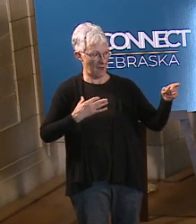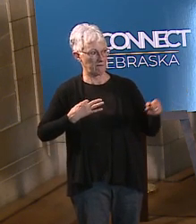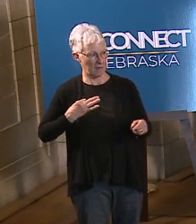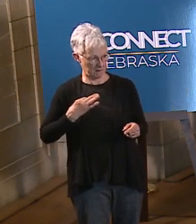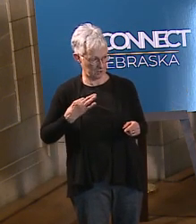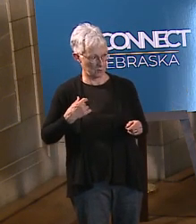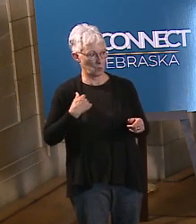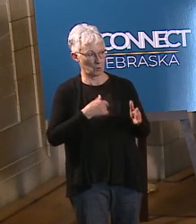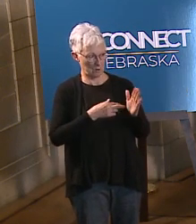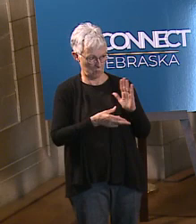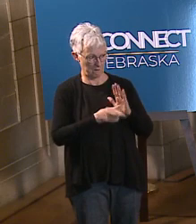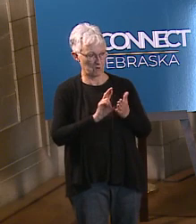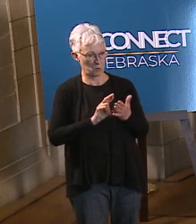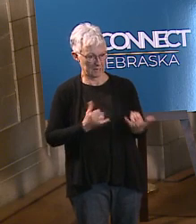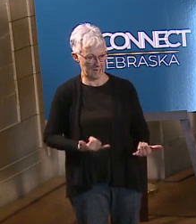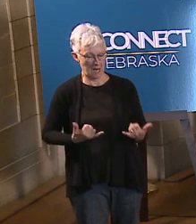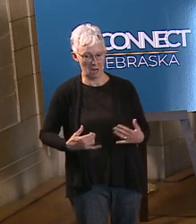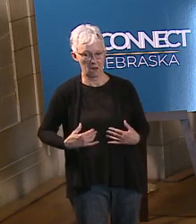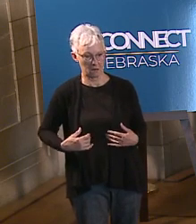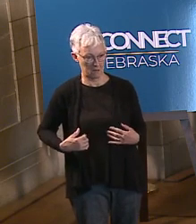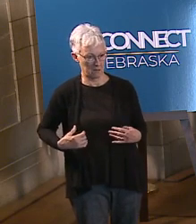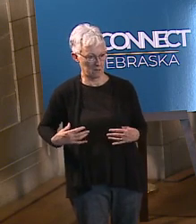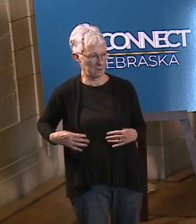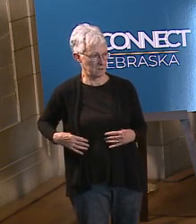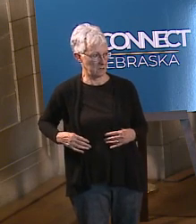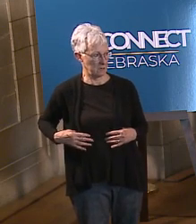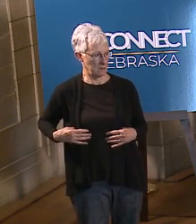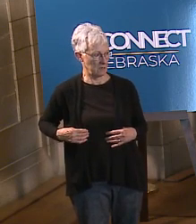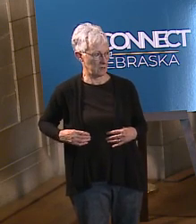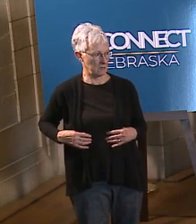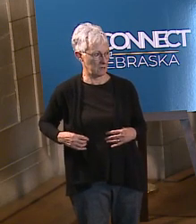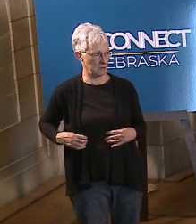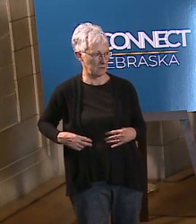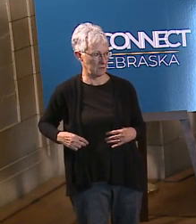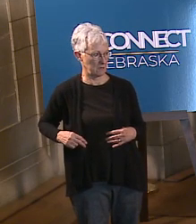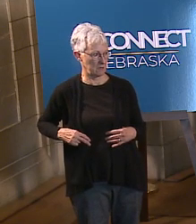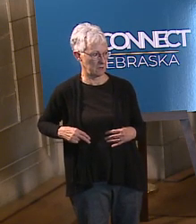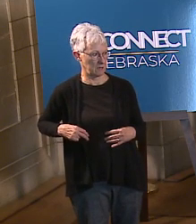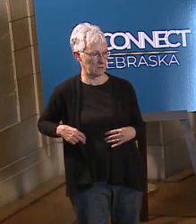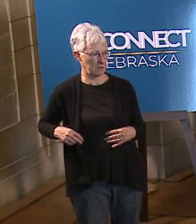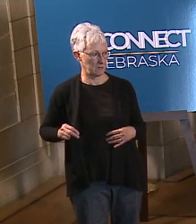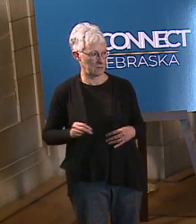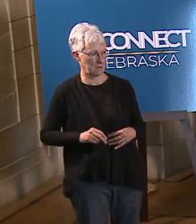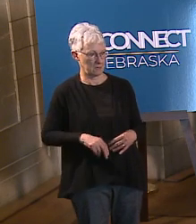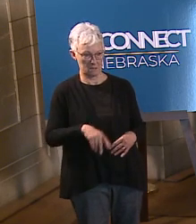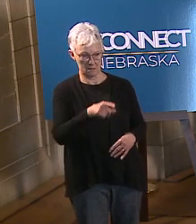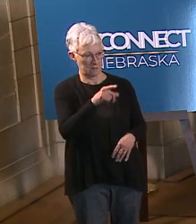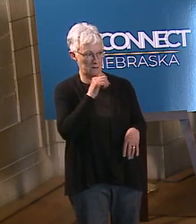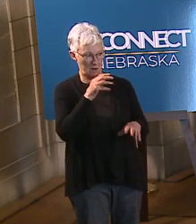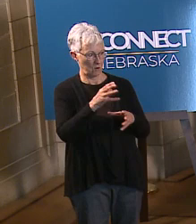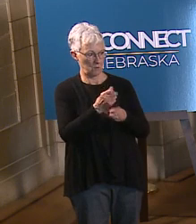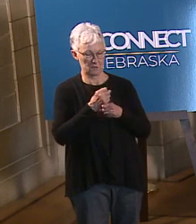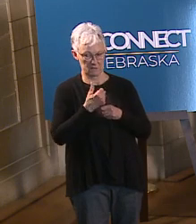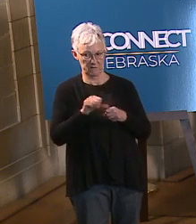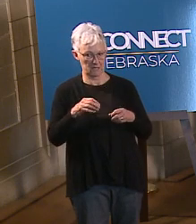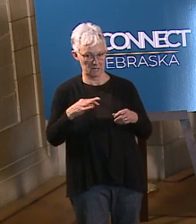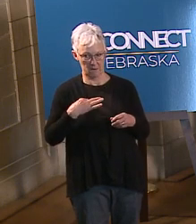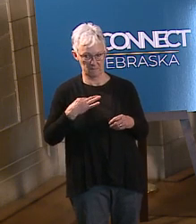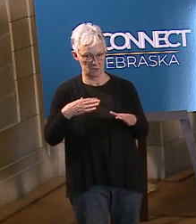AND DID WE TURN DOWN ANYBODY, TAYLOR, I DON'T BELIEVE WE TURNED DOWN ANYBODY AND NOISE APPLIED. AND STILL HAVE APPLICATIONS WE